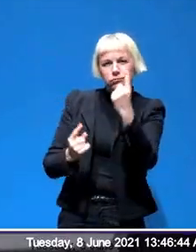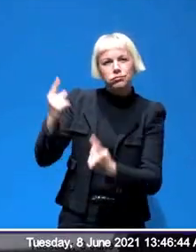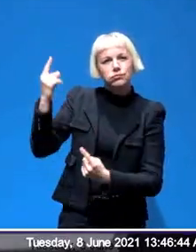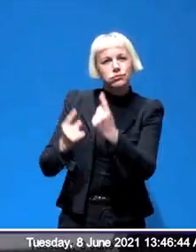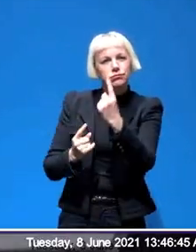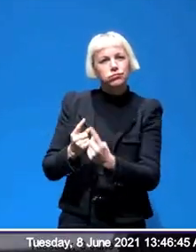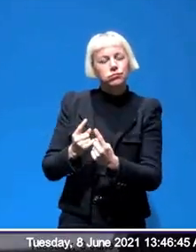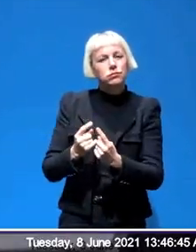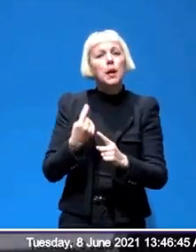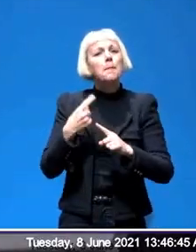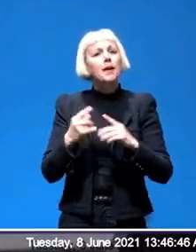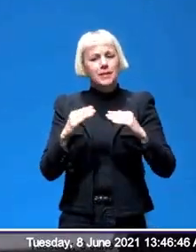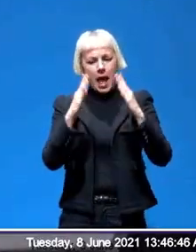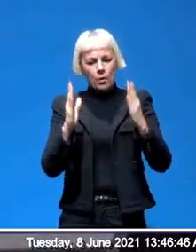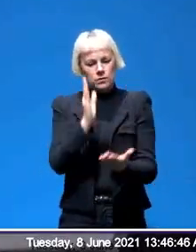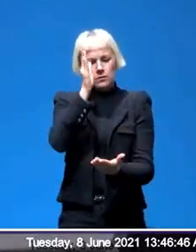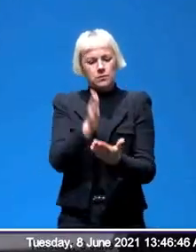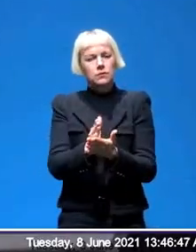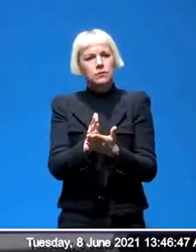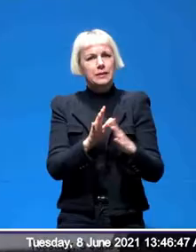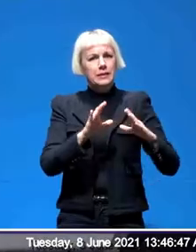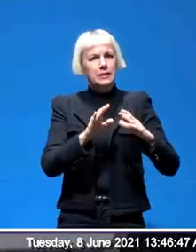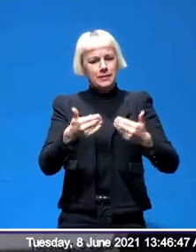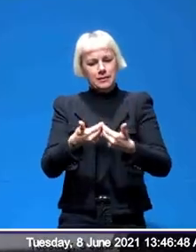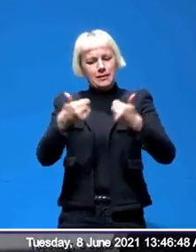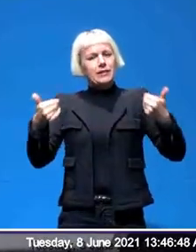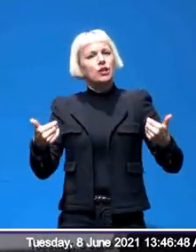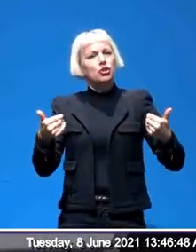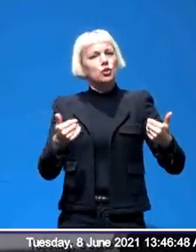section one and section two, so in the calendar we would rotate what section